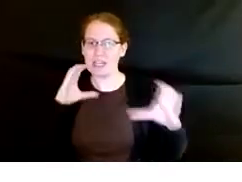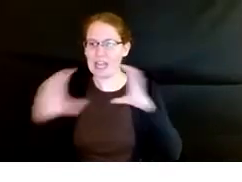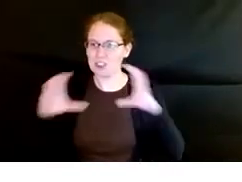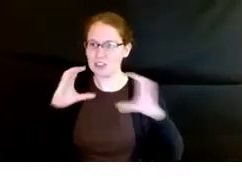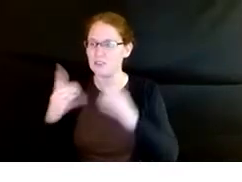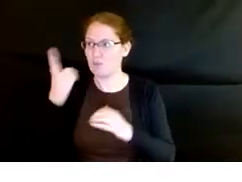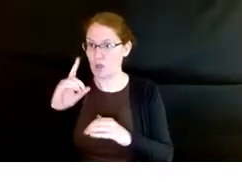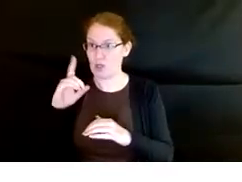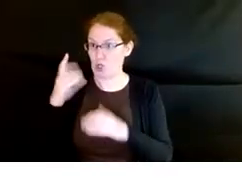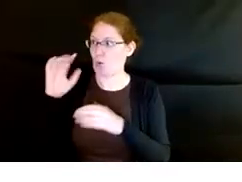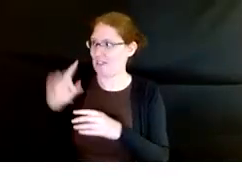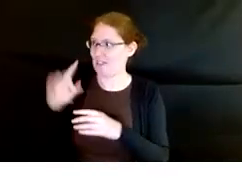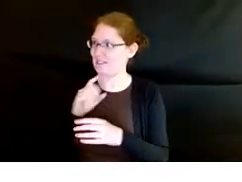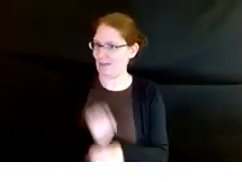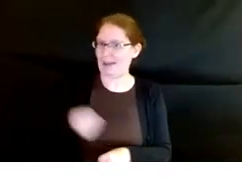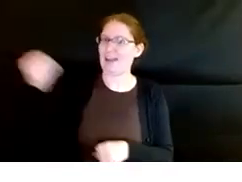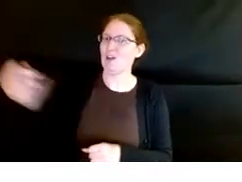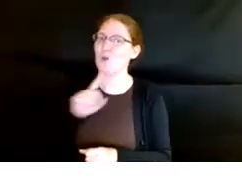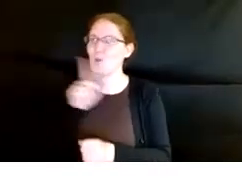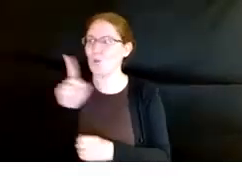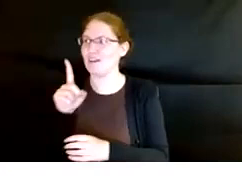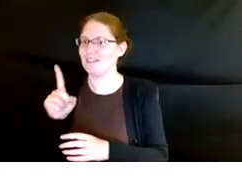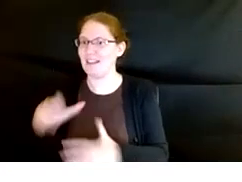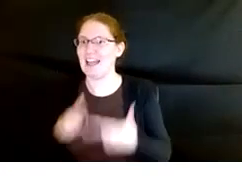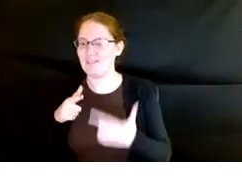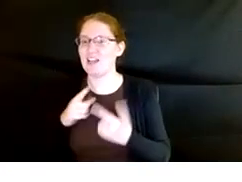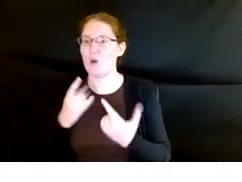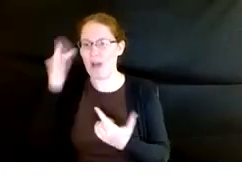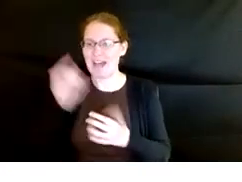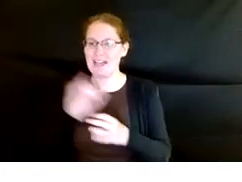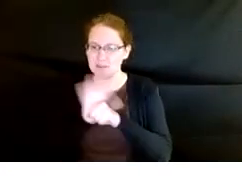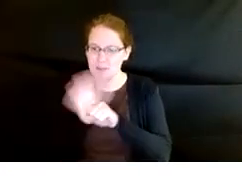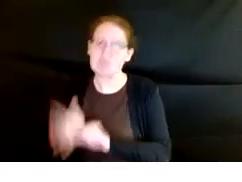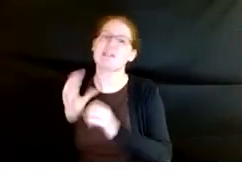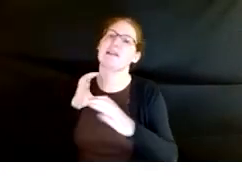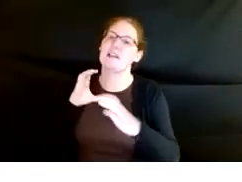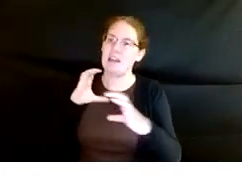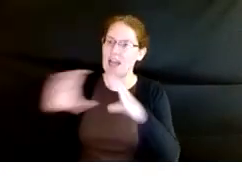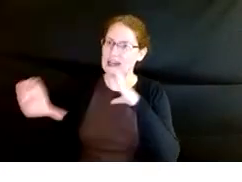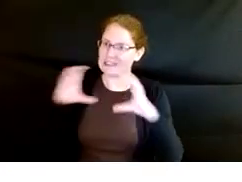because of the pandemic and because of contagion et cetera and so uh we were we were having people